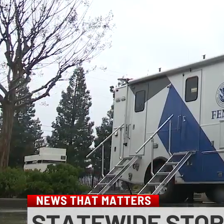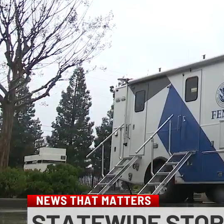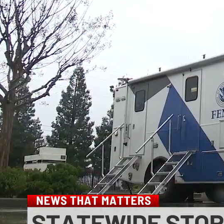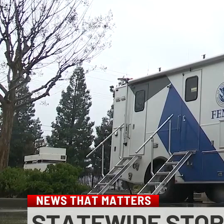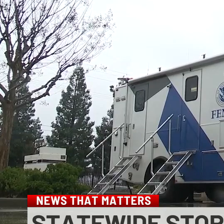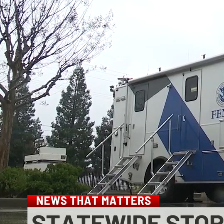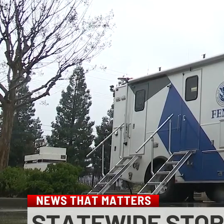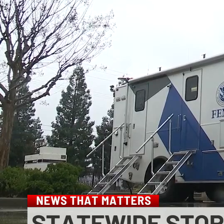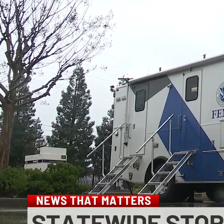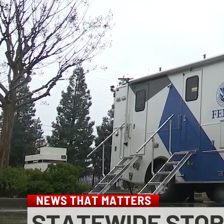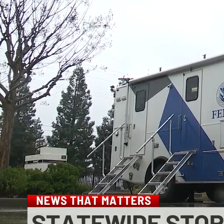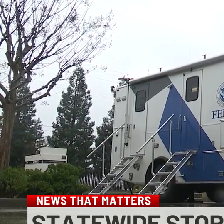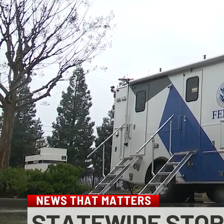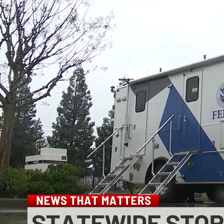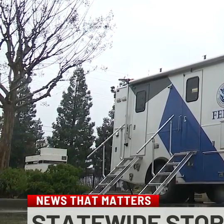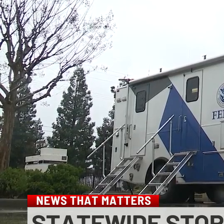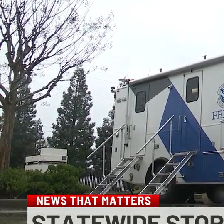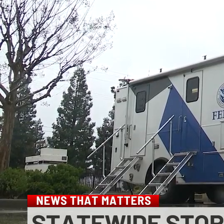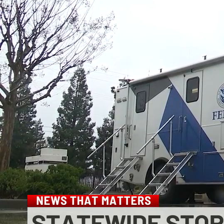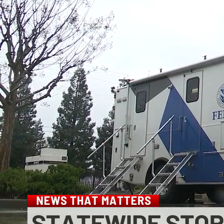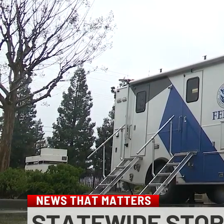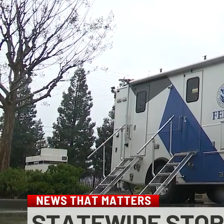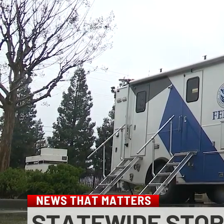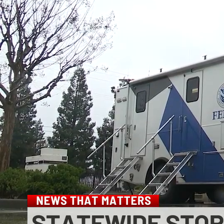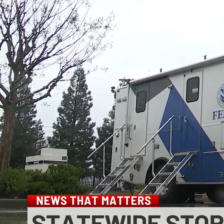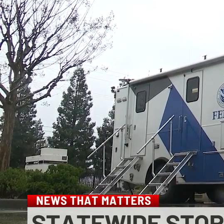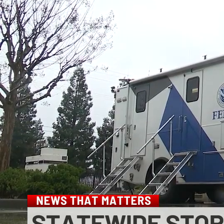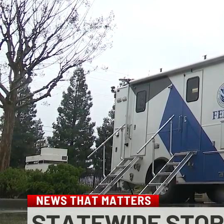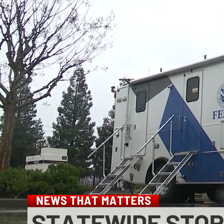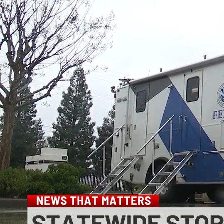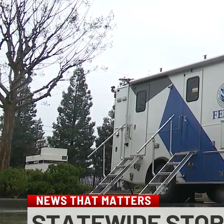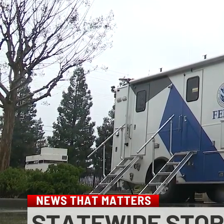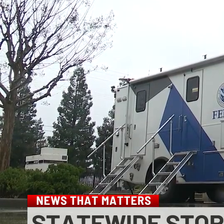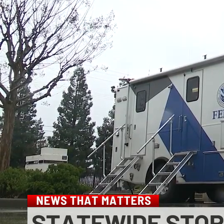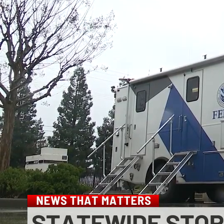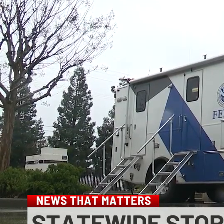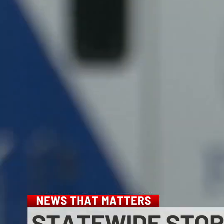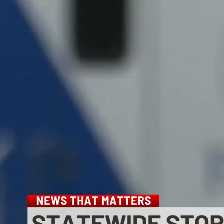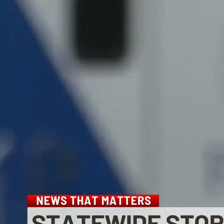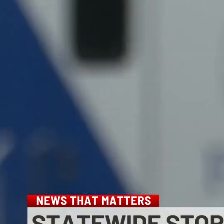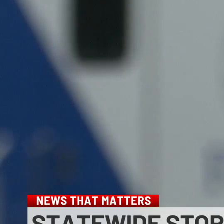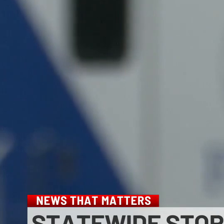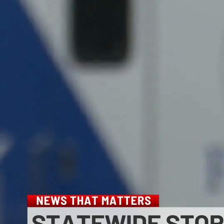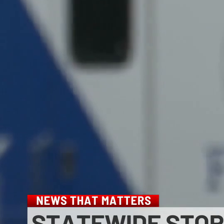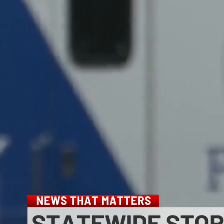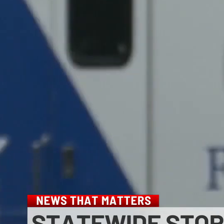TO ALSO HEED EVACUATION WARNINGS IN THEIR AREA. THE STATE SAYS THEY HAVE 15